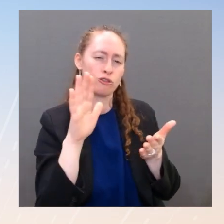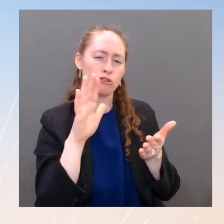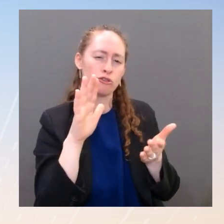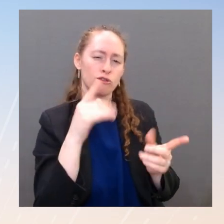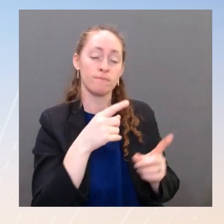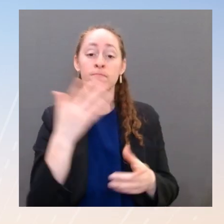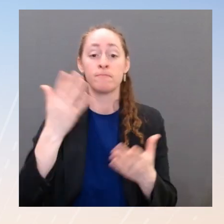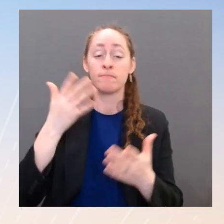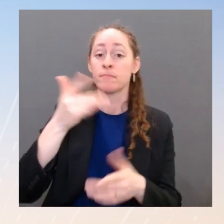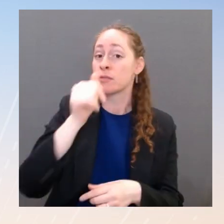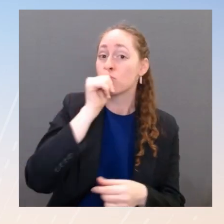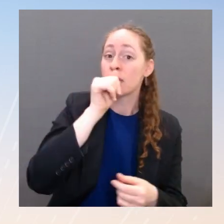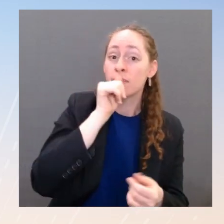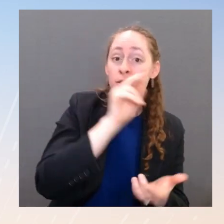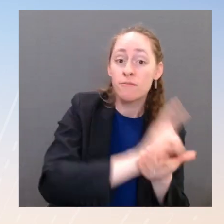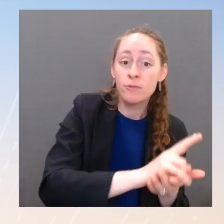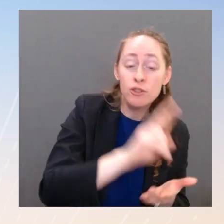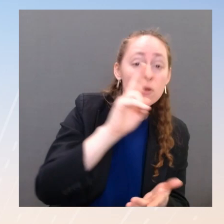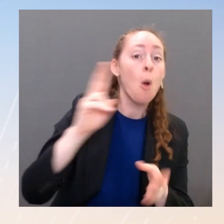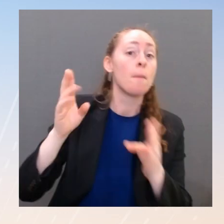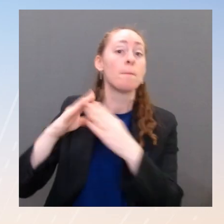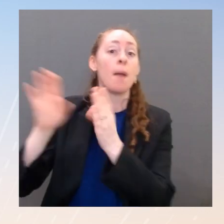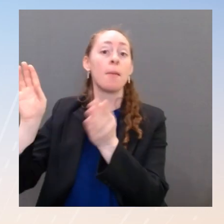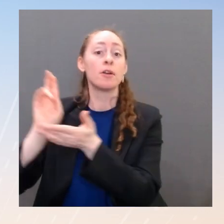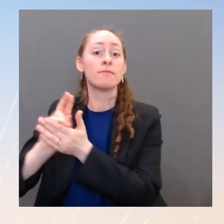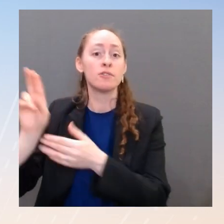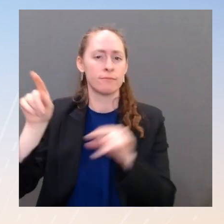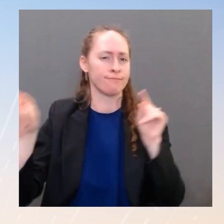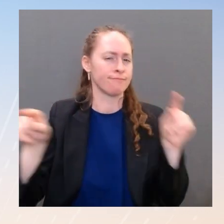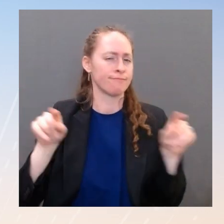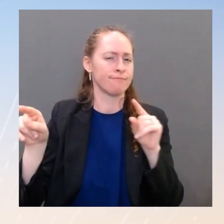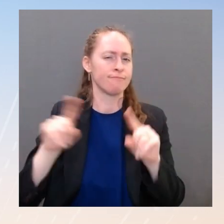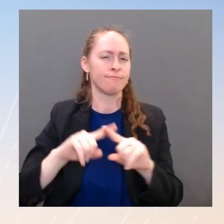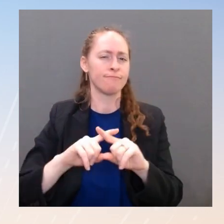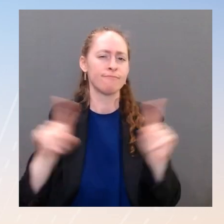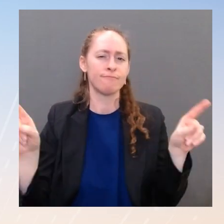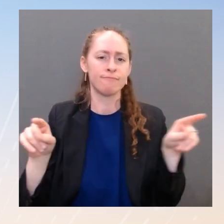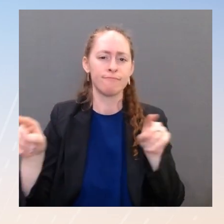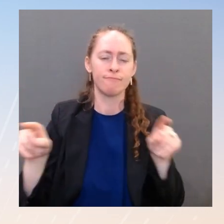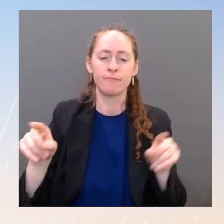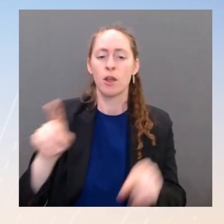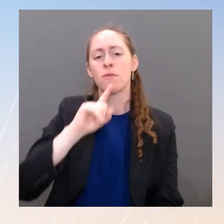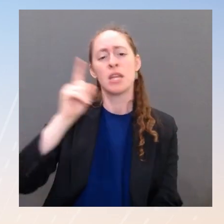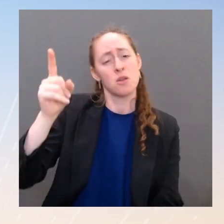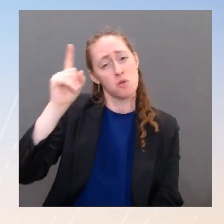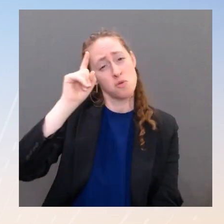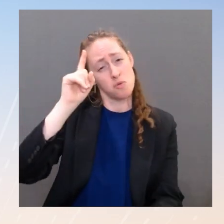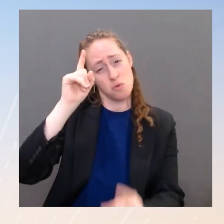it's targeted to those graduates who have the greatest need. The Press: And would that -- in the effort to have that target,